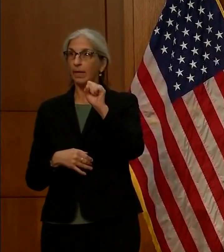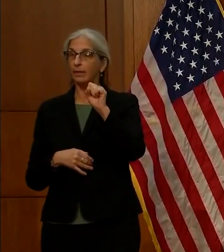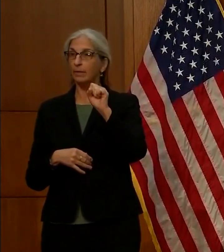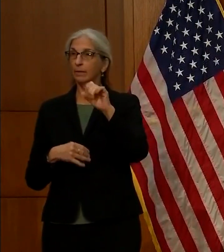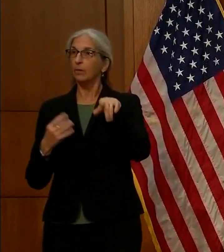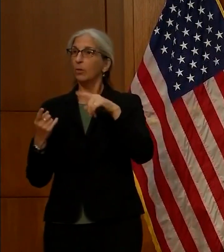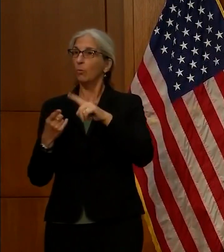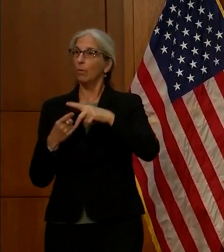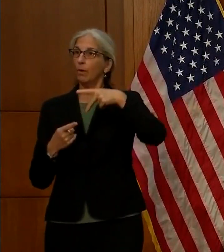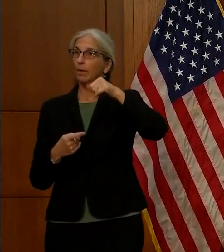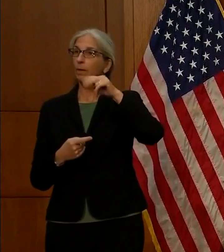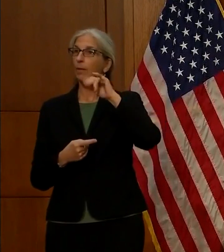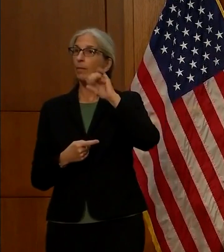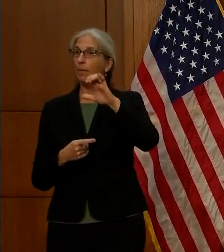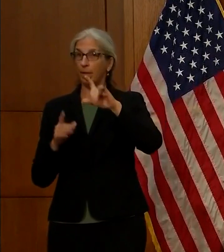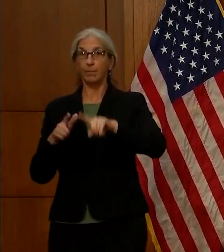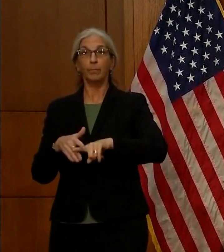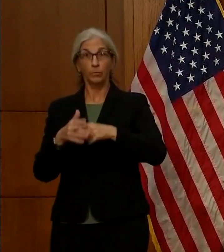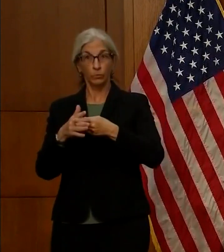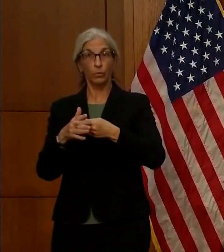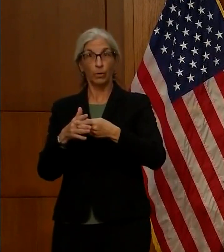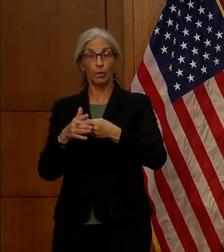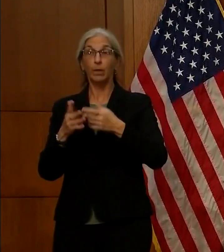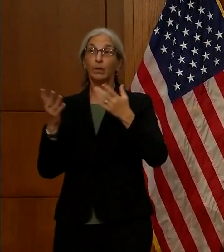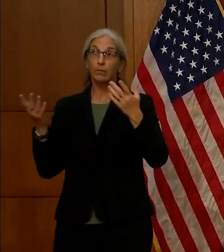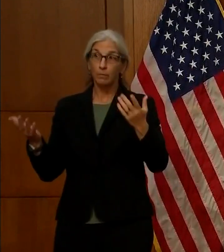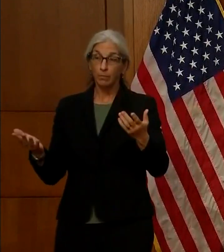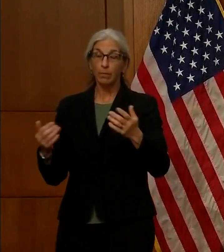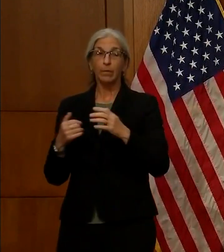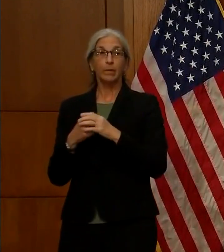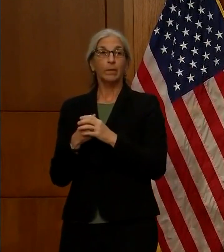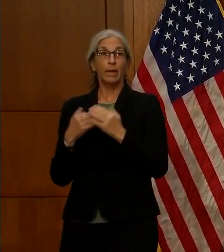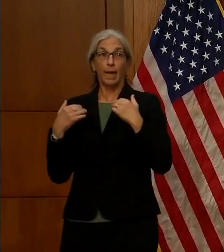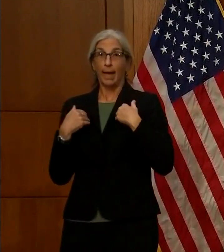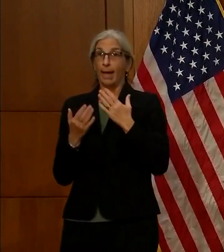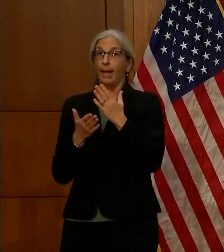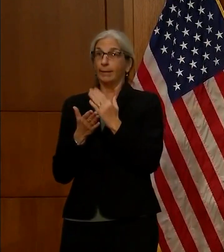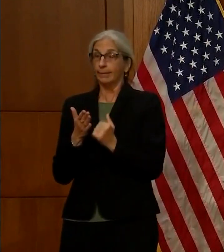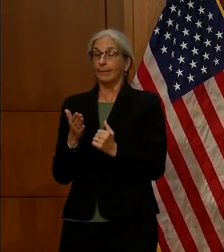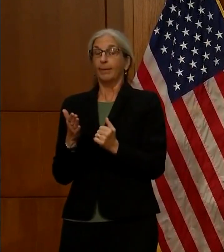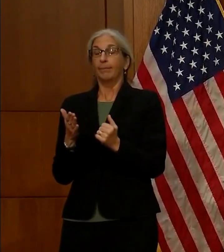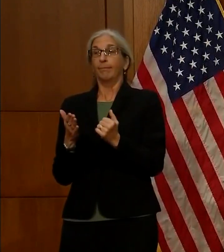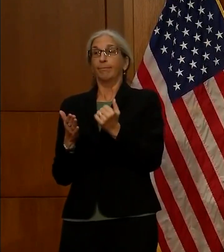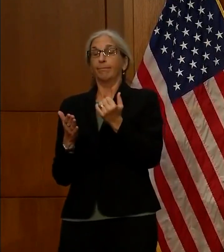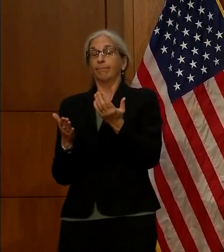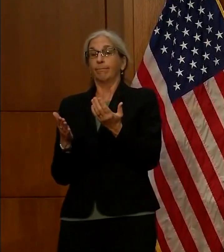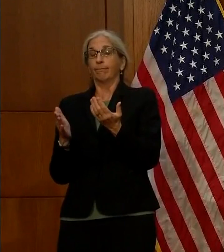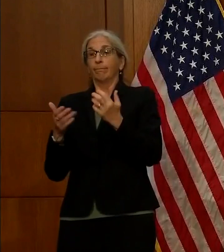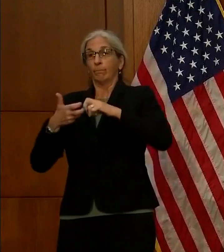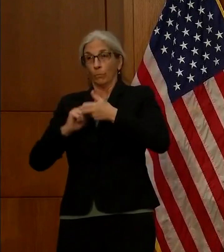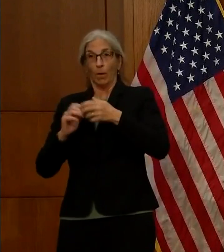OF CASES AT THE ONSET OF THIS A PANDEMIC- IN LIGHT OF THAT